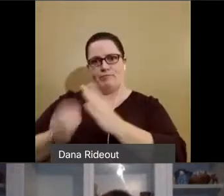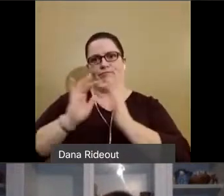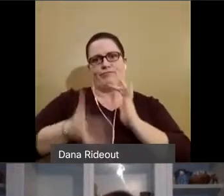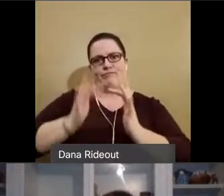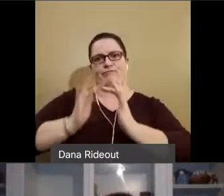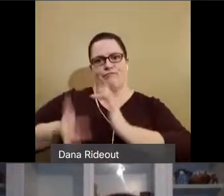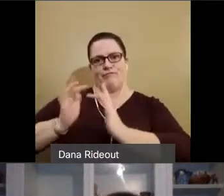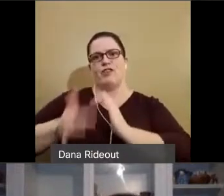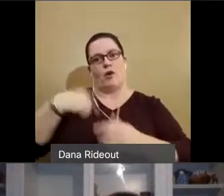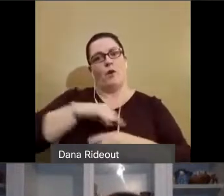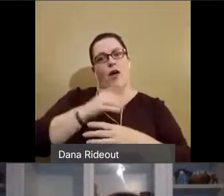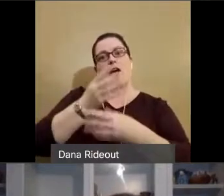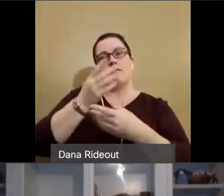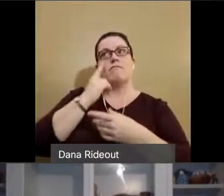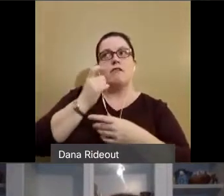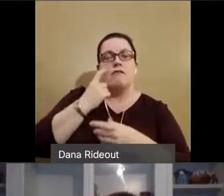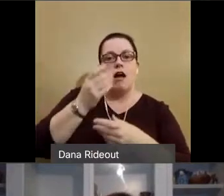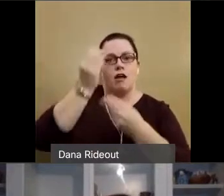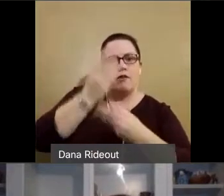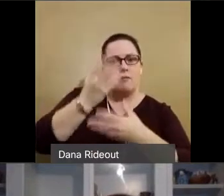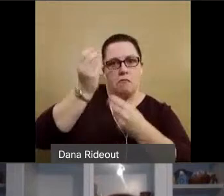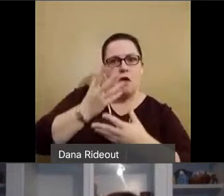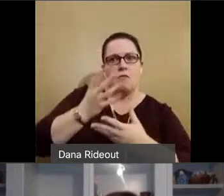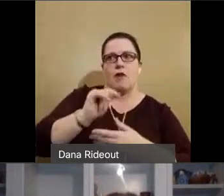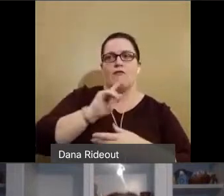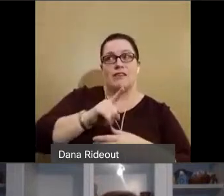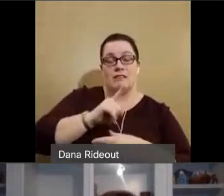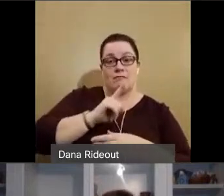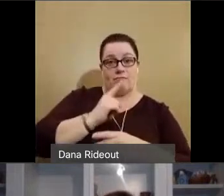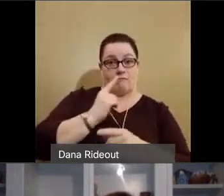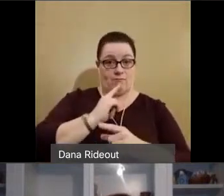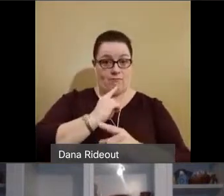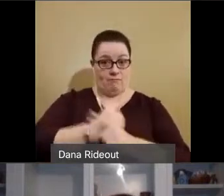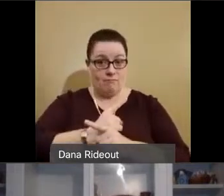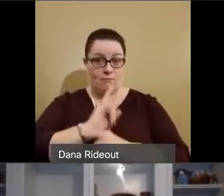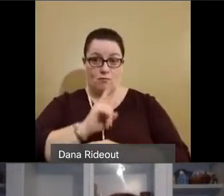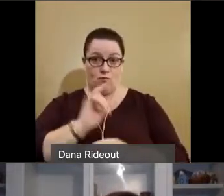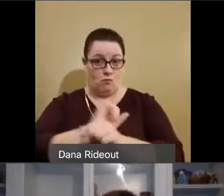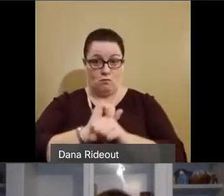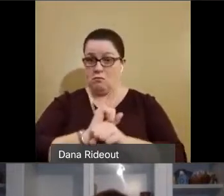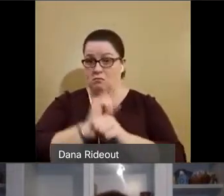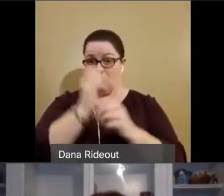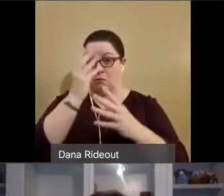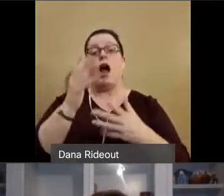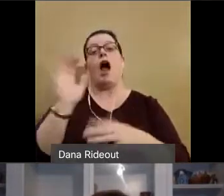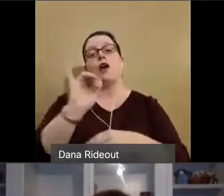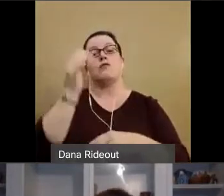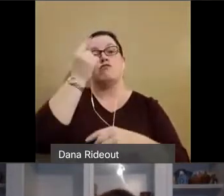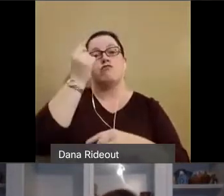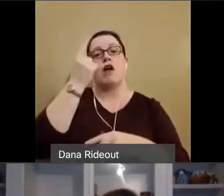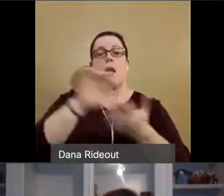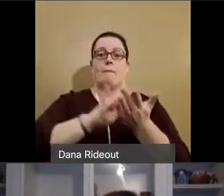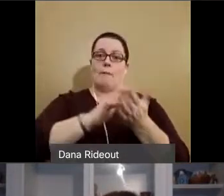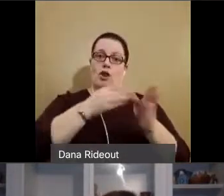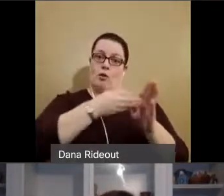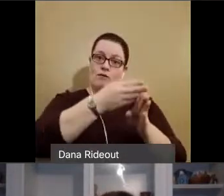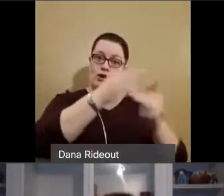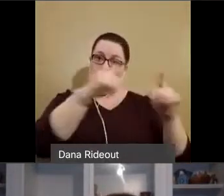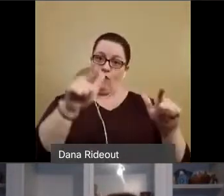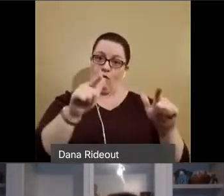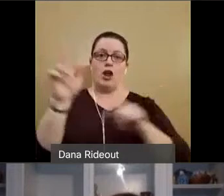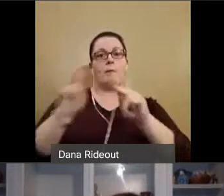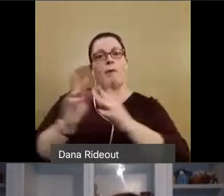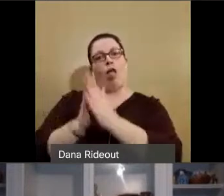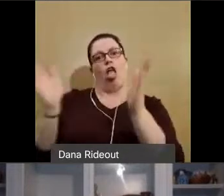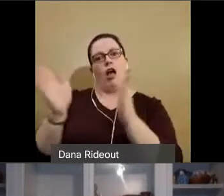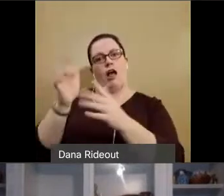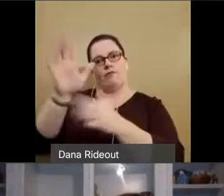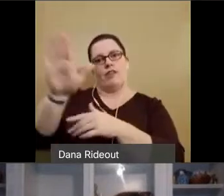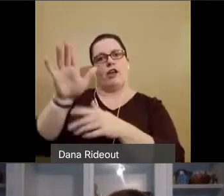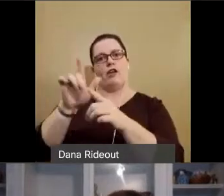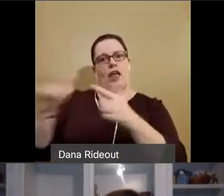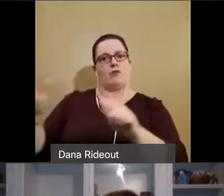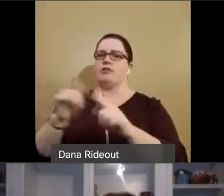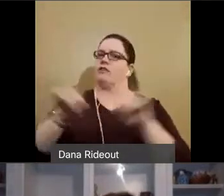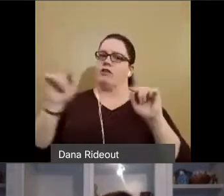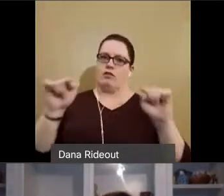Always, exactly as it's intended, and there's very different languages, of course, that are used to both by medical professionals, but also the public. So, when we hear that, something's a theory, a medical professional might say, oh, that's really good.